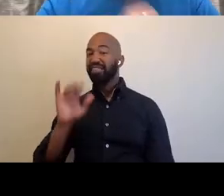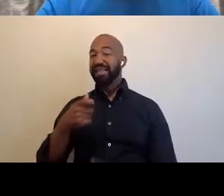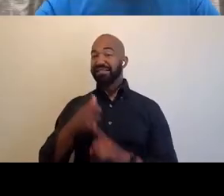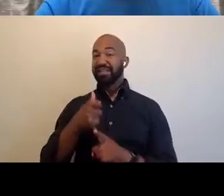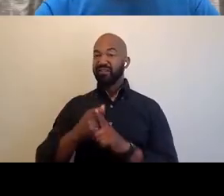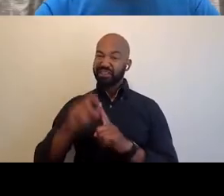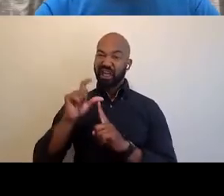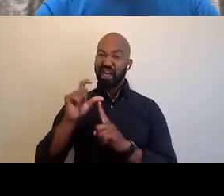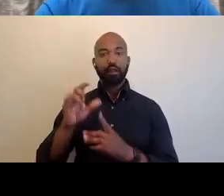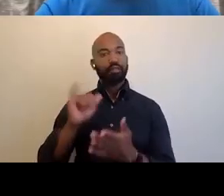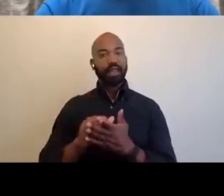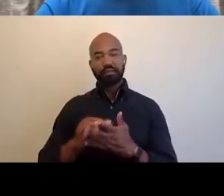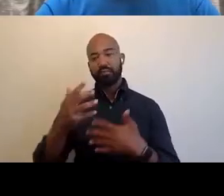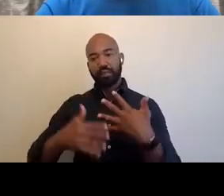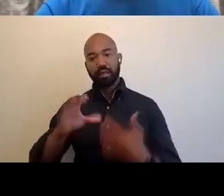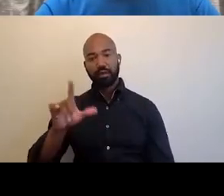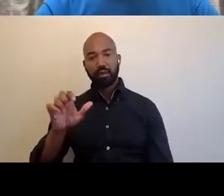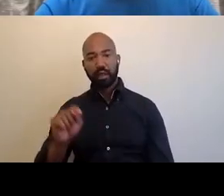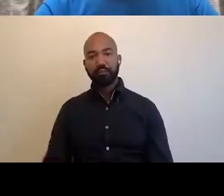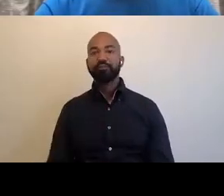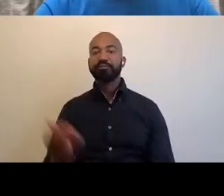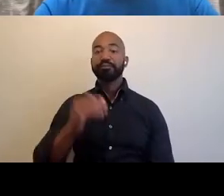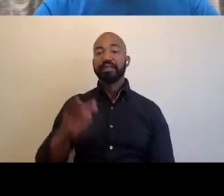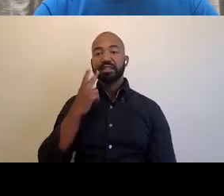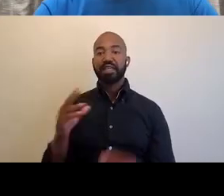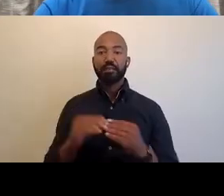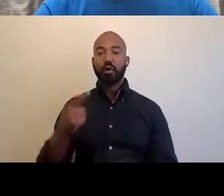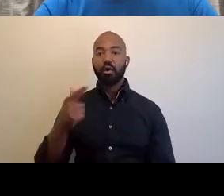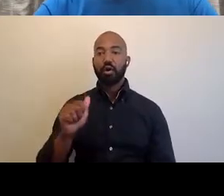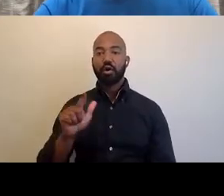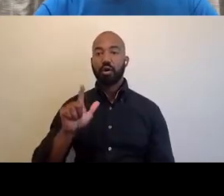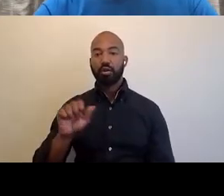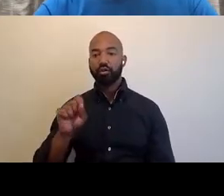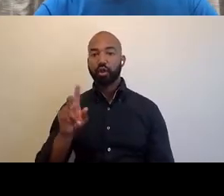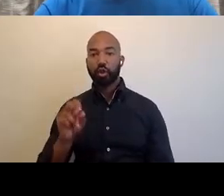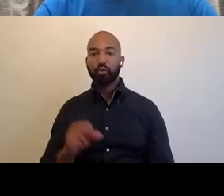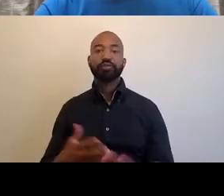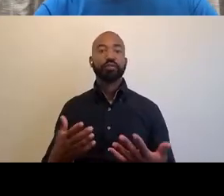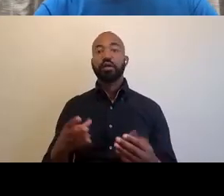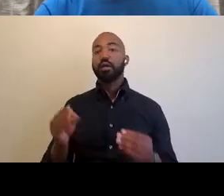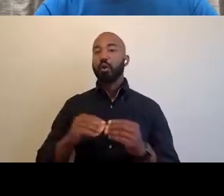We do also see an increased risk of gallstones, elevated liver enzymes, weight gain, and high triglycerides.